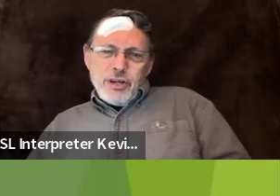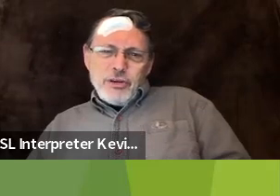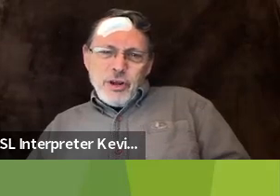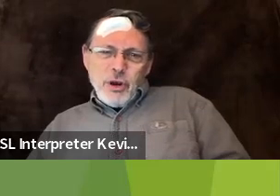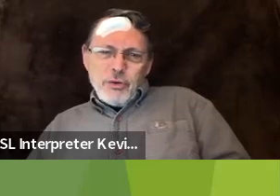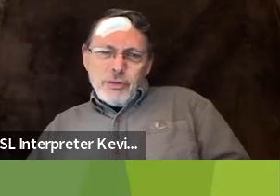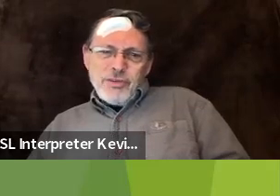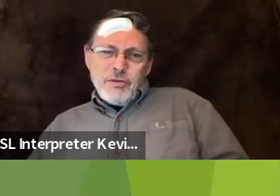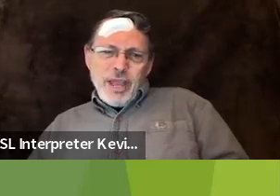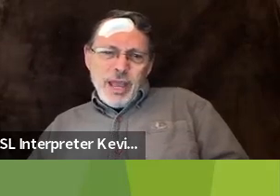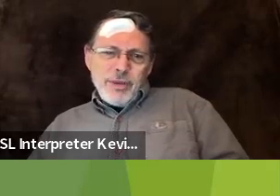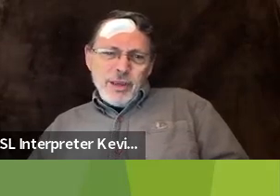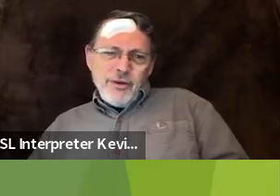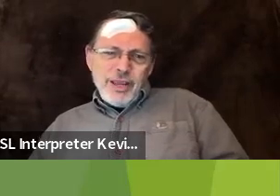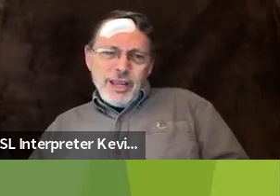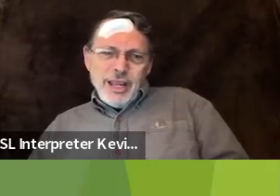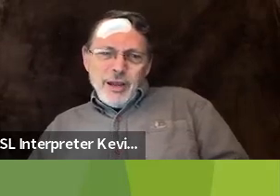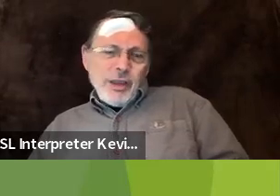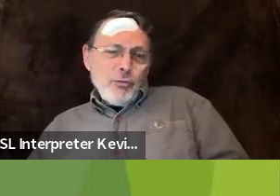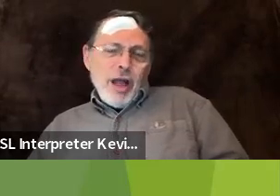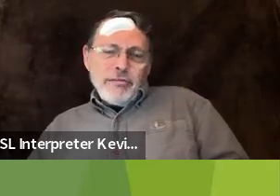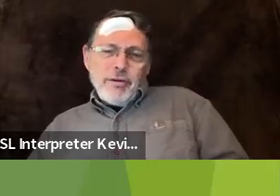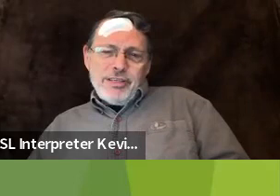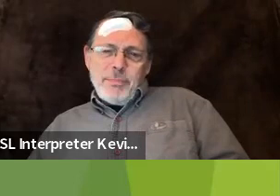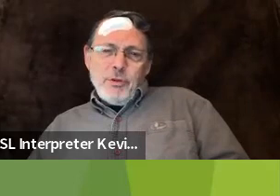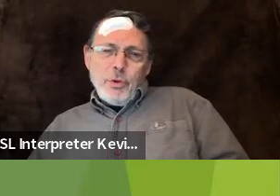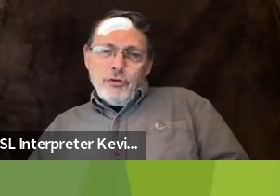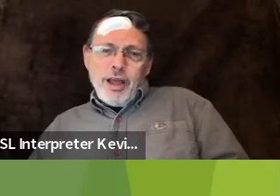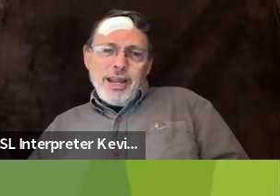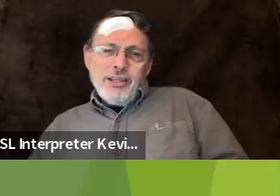you need to know in terms of the vocabulary, like "run," for example, the word "run" has